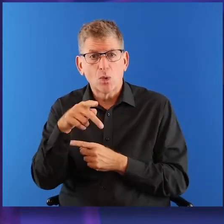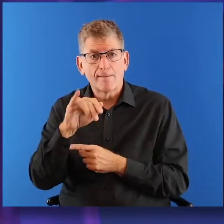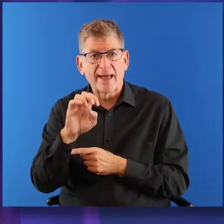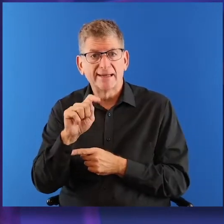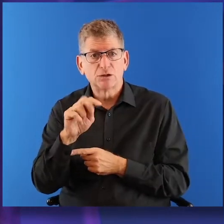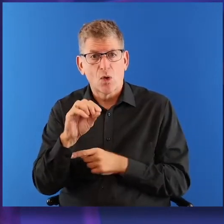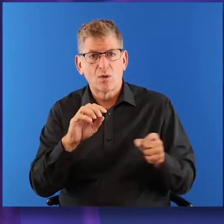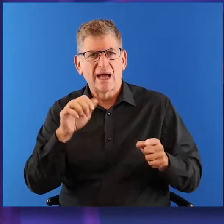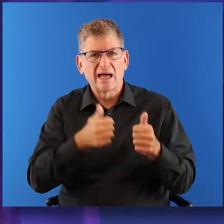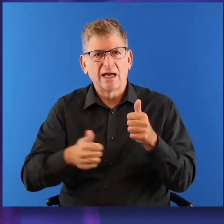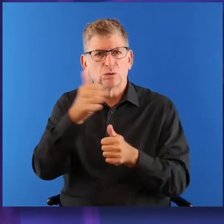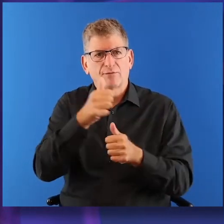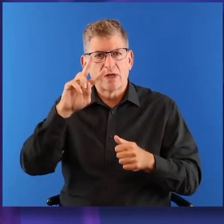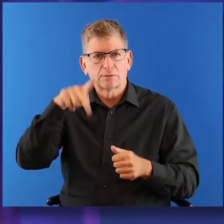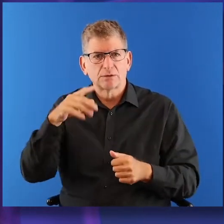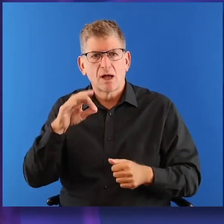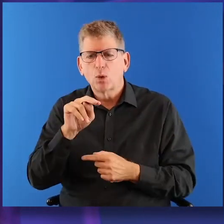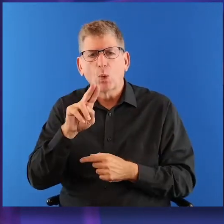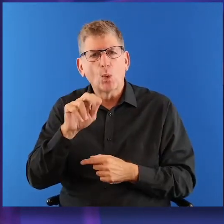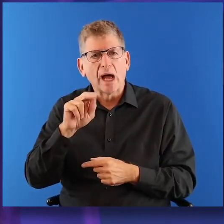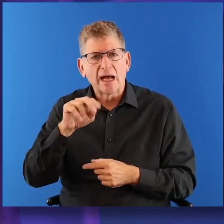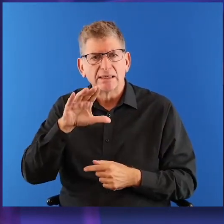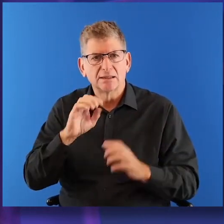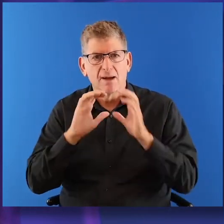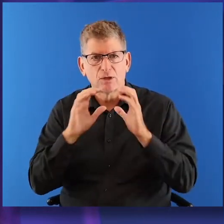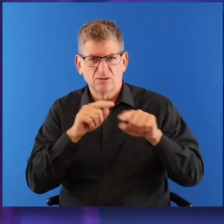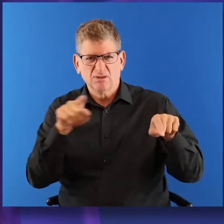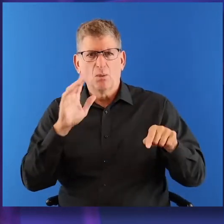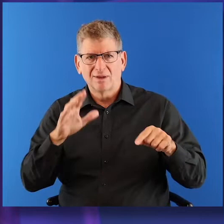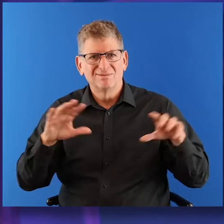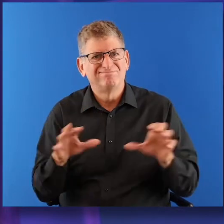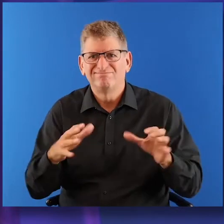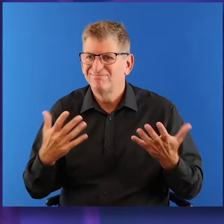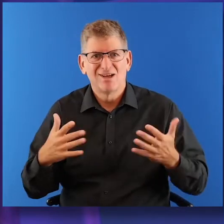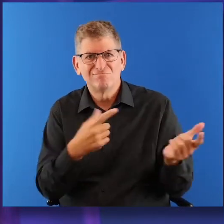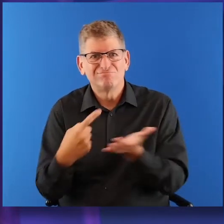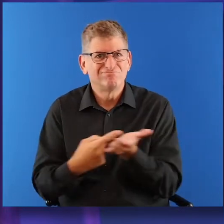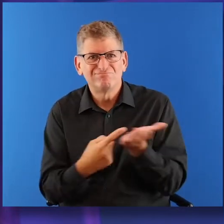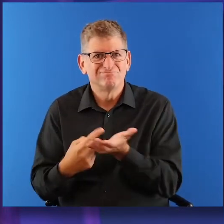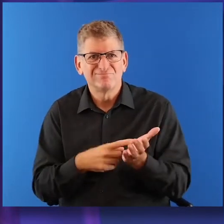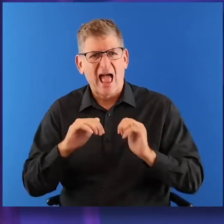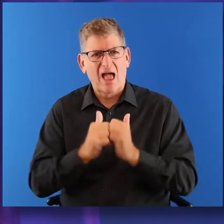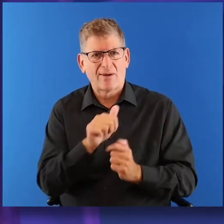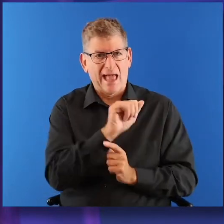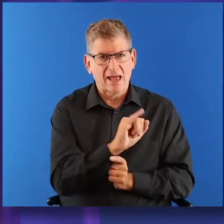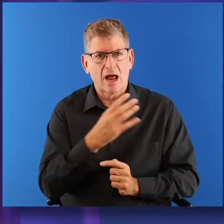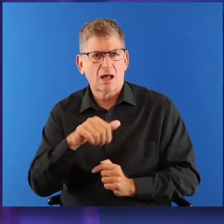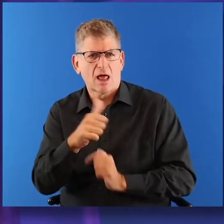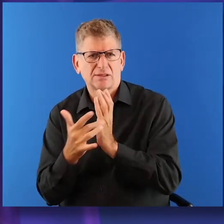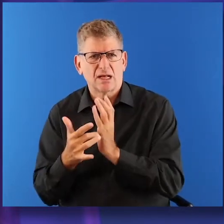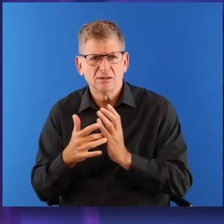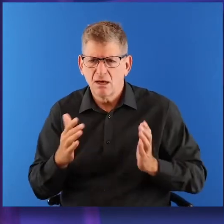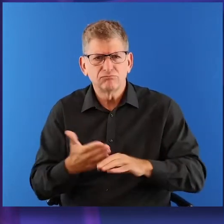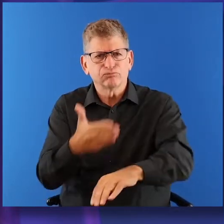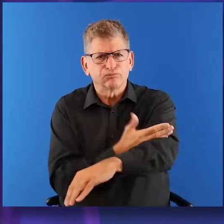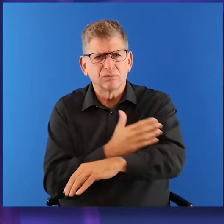accelerating the work of dedicated doctors, nurses, and other practitioners. Finally, I'll be talking with Seth Hain.